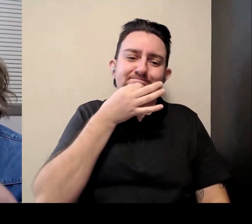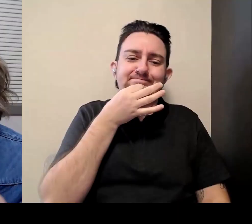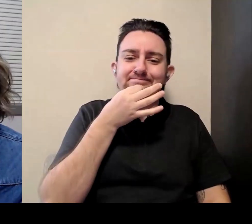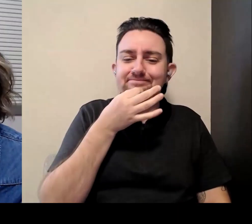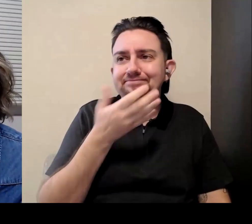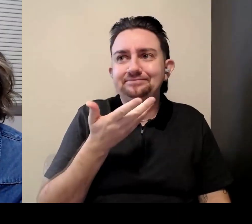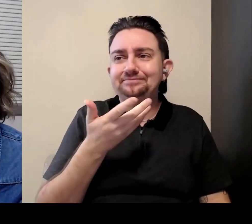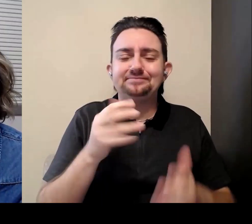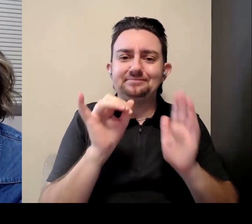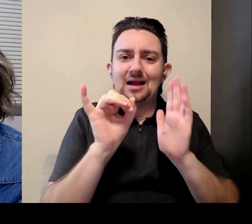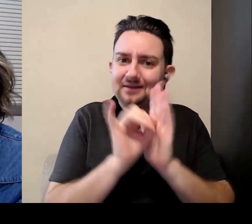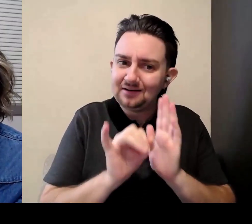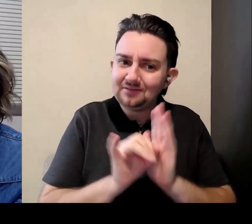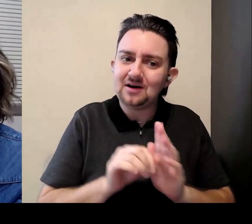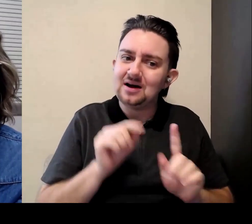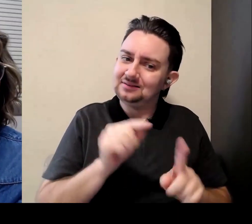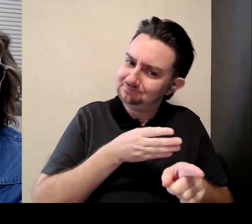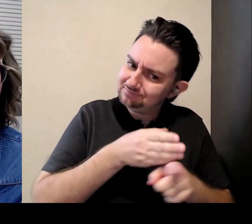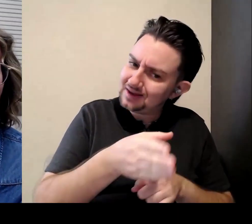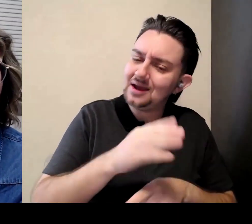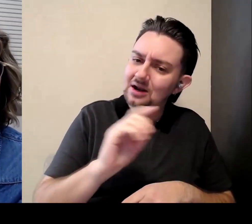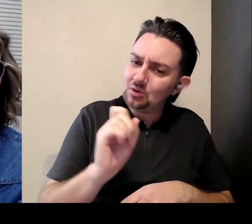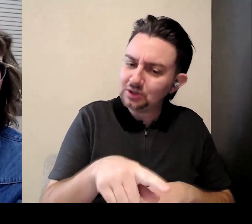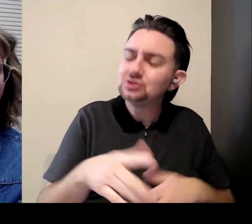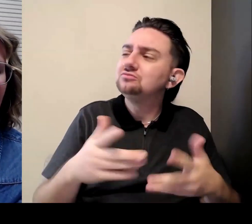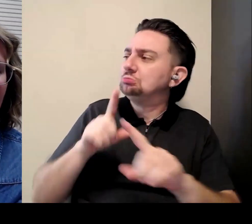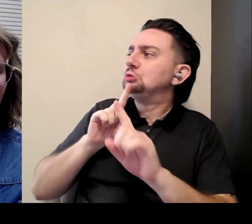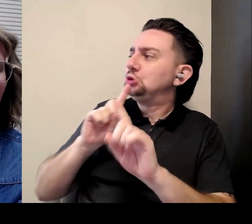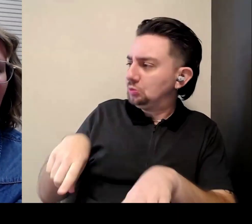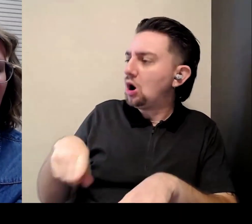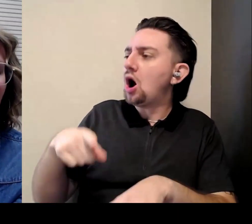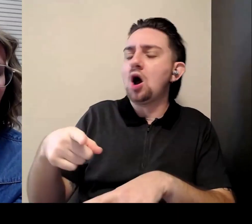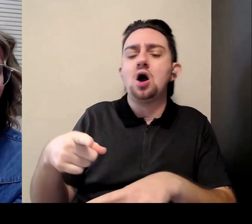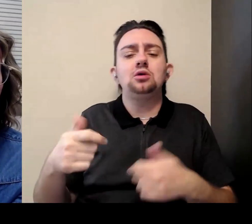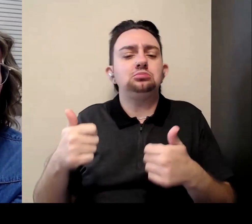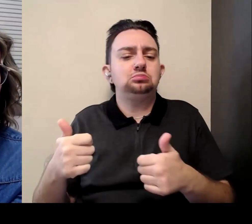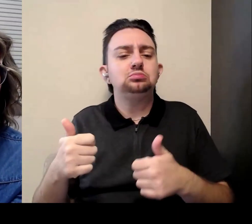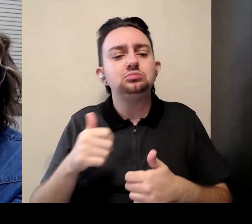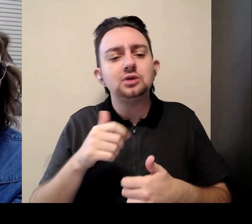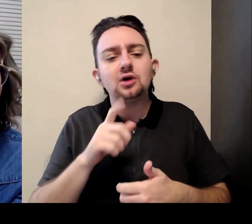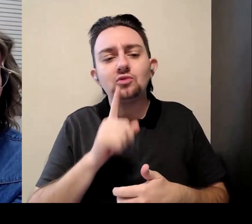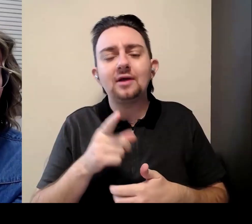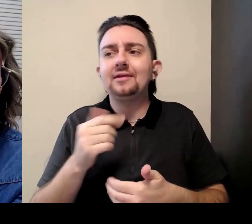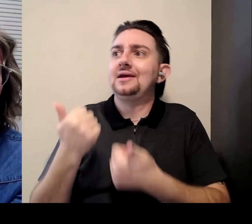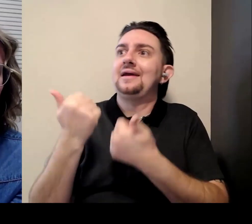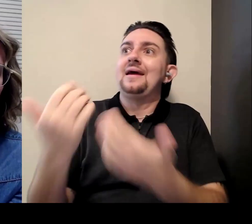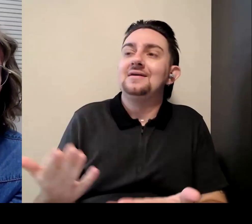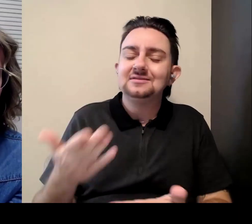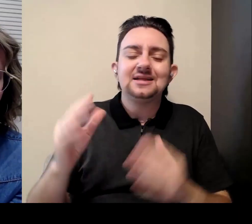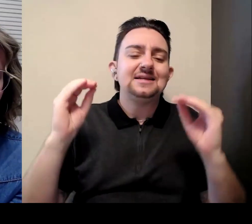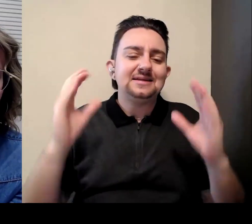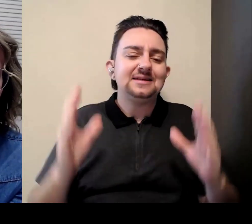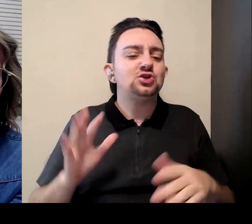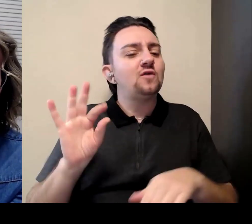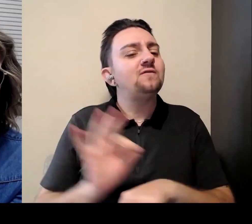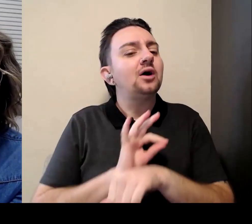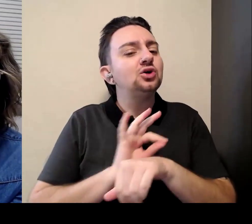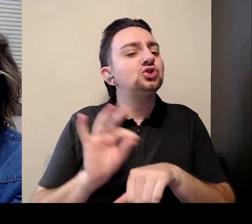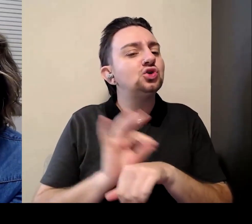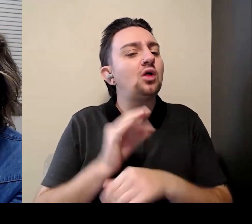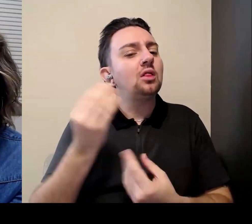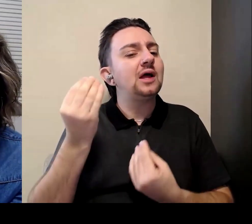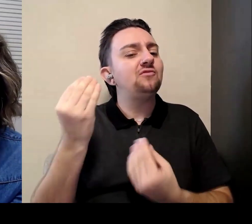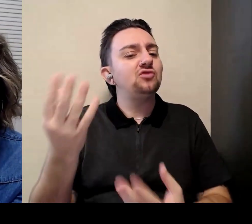Identifying that as the main question and then responding in a way that gives that teacher really functional information, practical information that they can take to their instruction the next day.